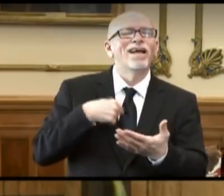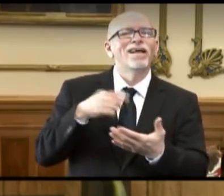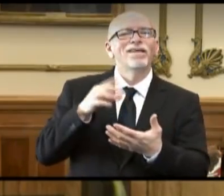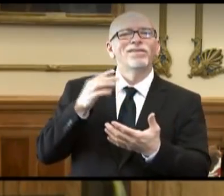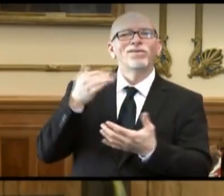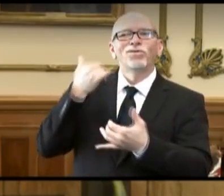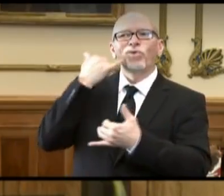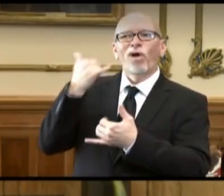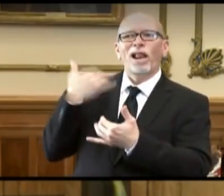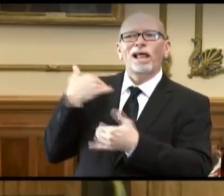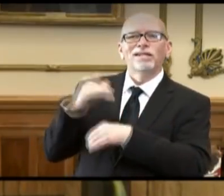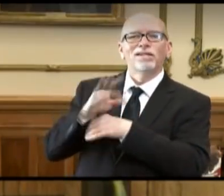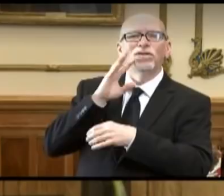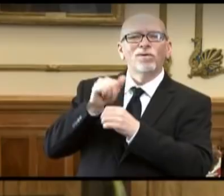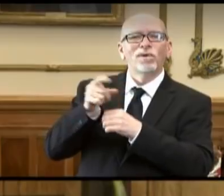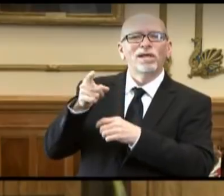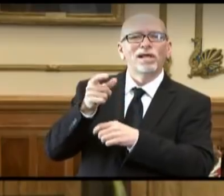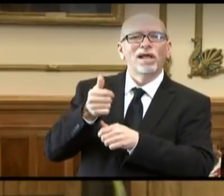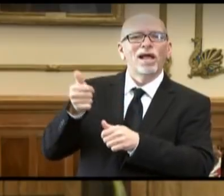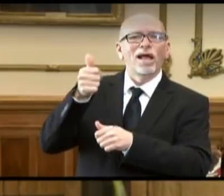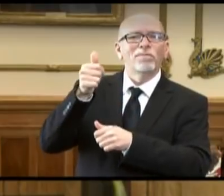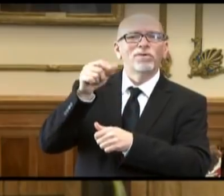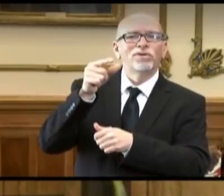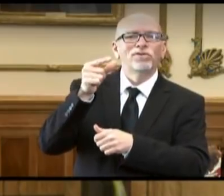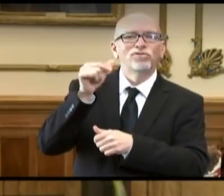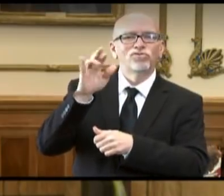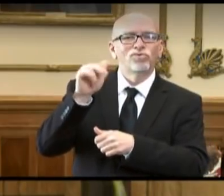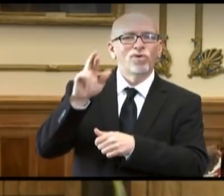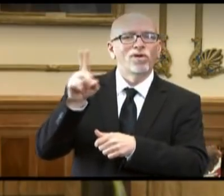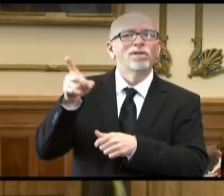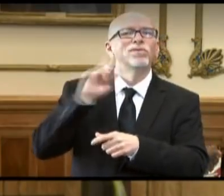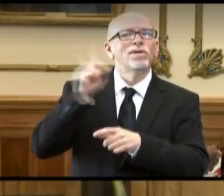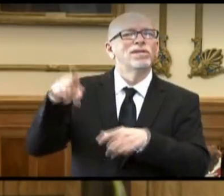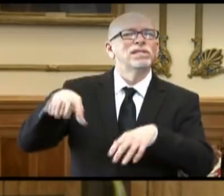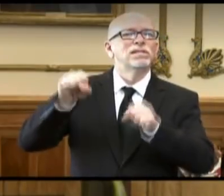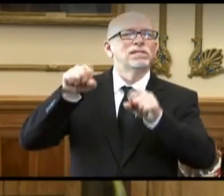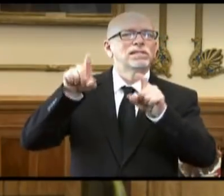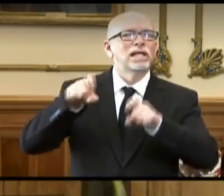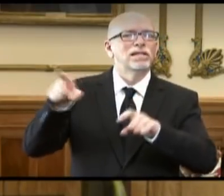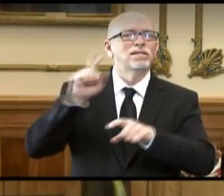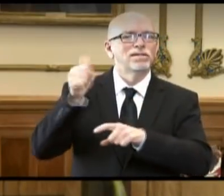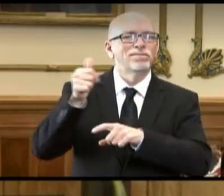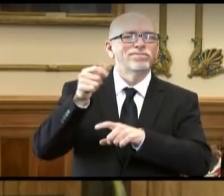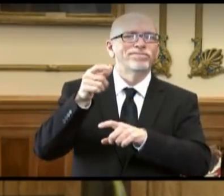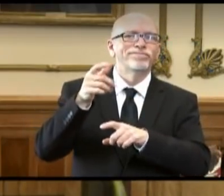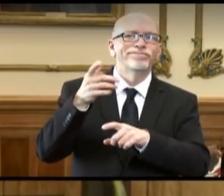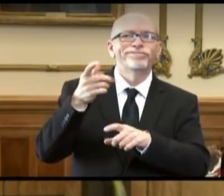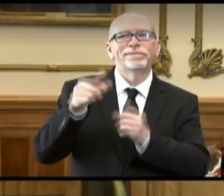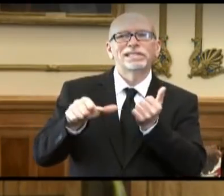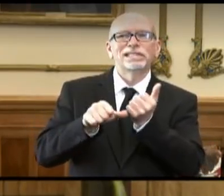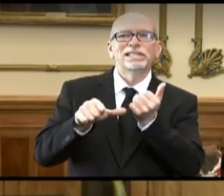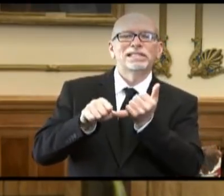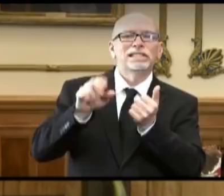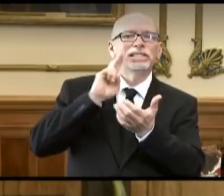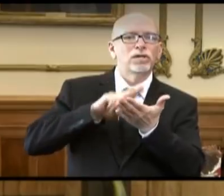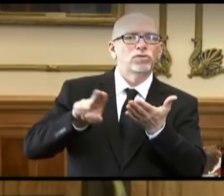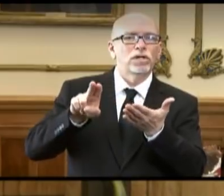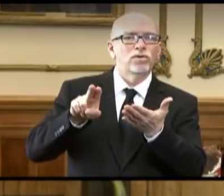HER RIGHT NOW.